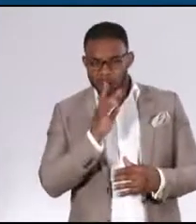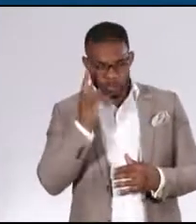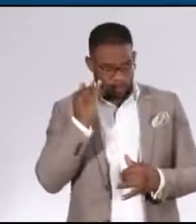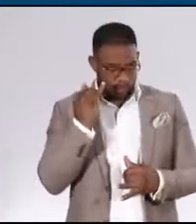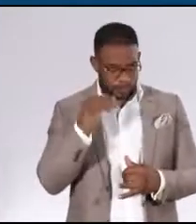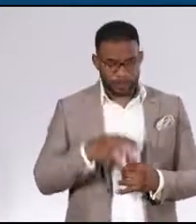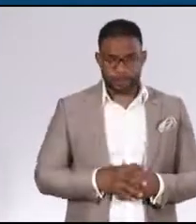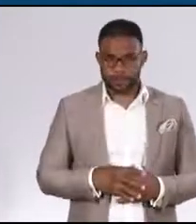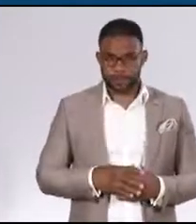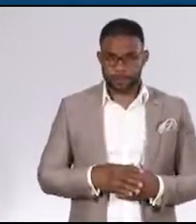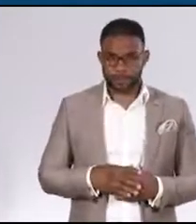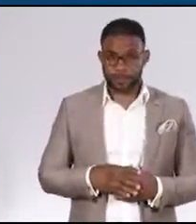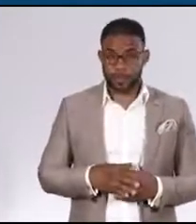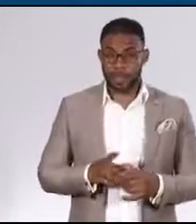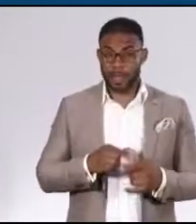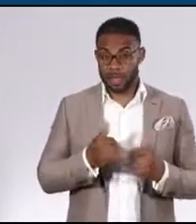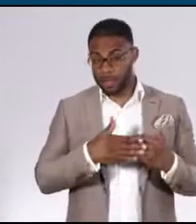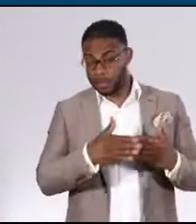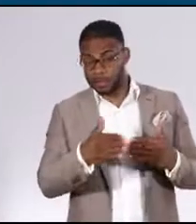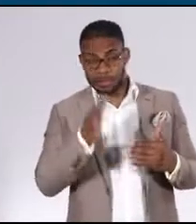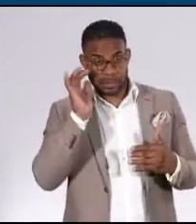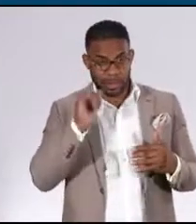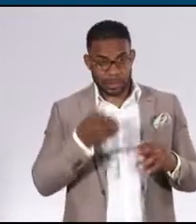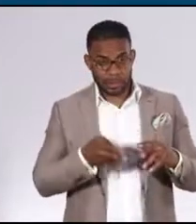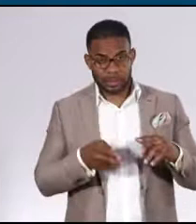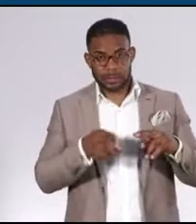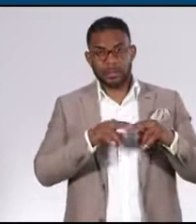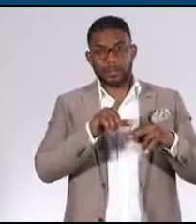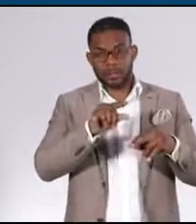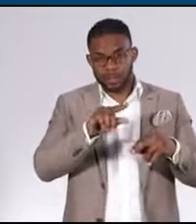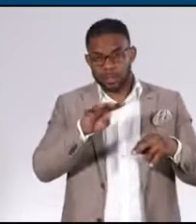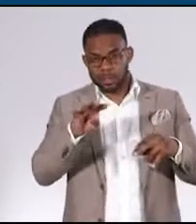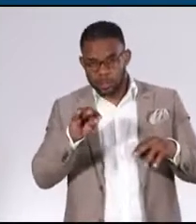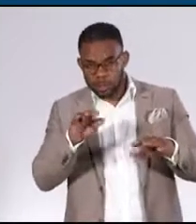um And then from there, the sound has between 20 and 40, roughly called that amount hearing loss.